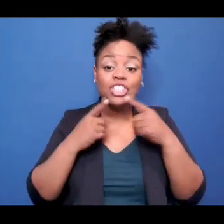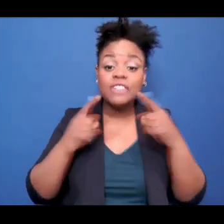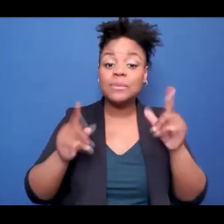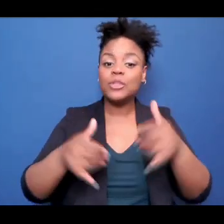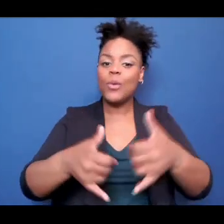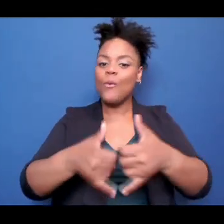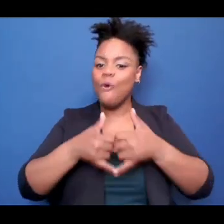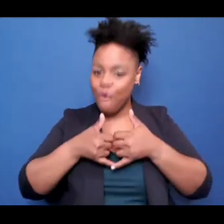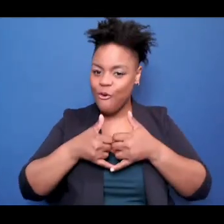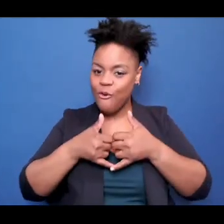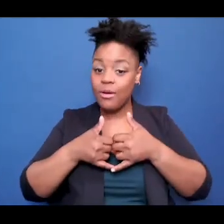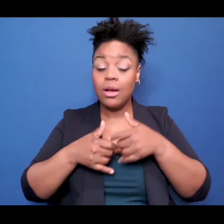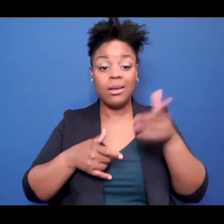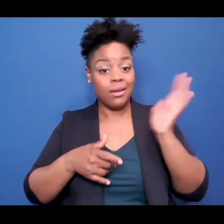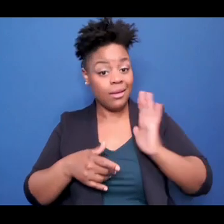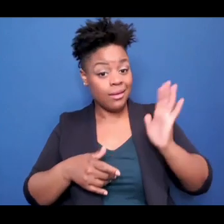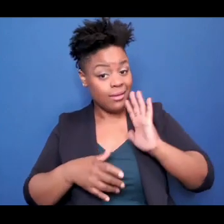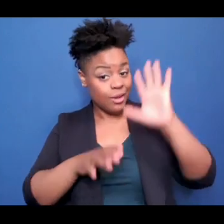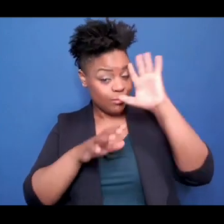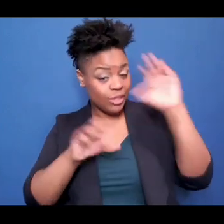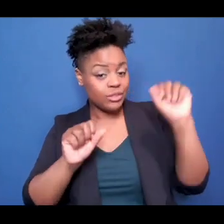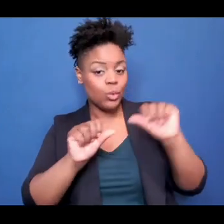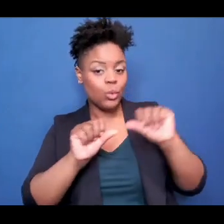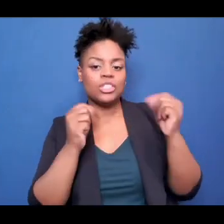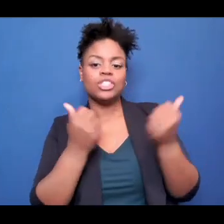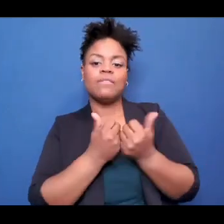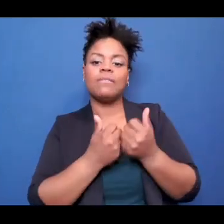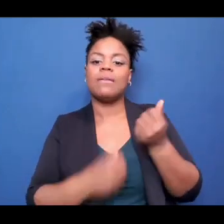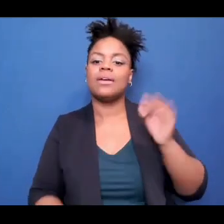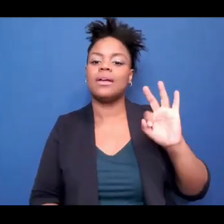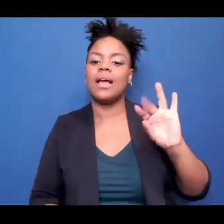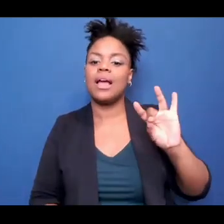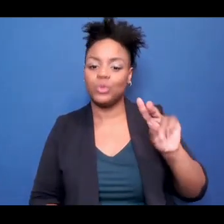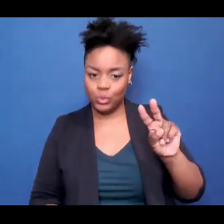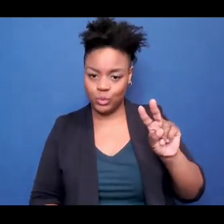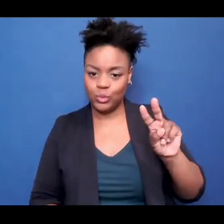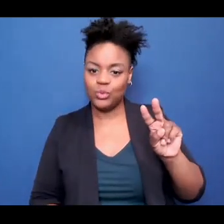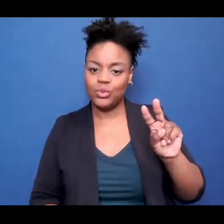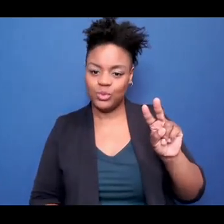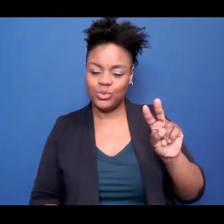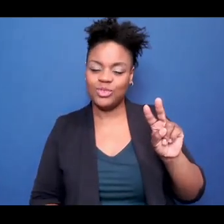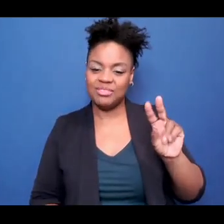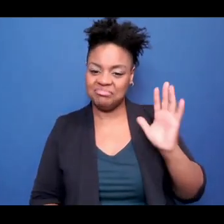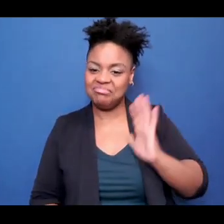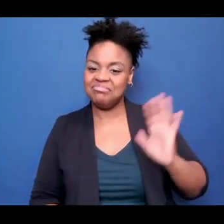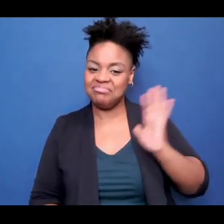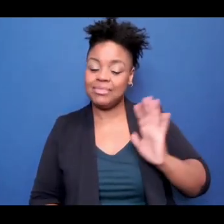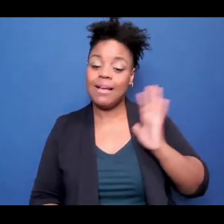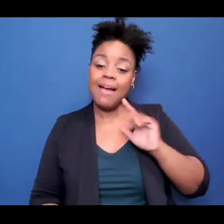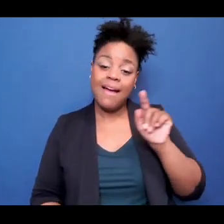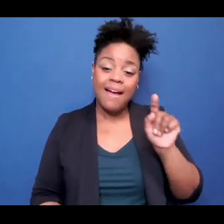DELIVERED ITS HONORARY GARRISON LECTURE AND ALSO SERVED APPEARS PRESIDENT OF THE ASSOCIATION FROM 1982 TO '84 AND WORKED